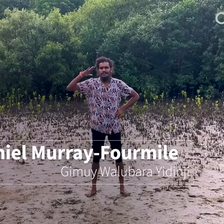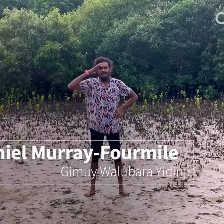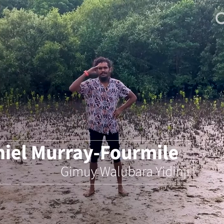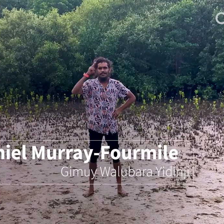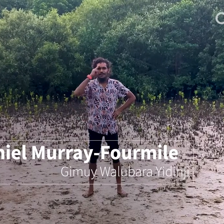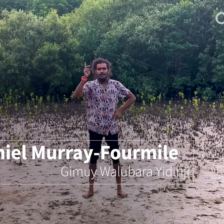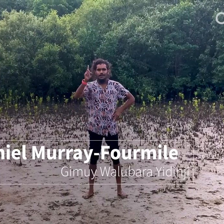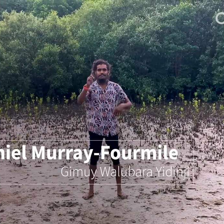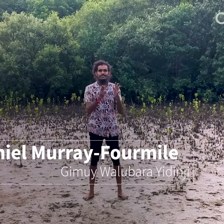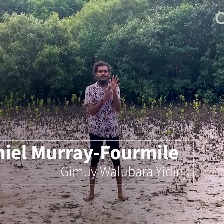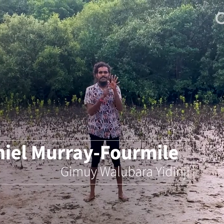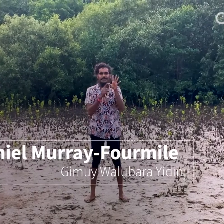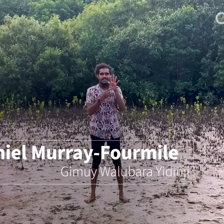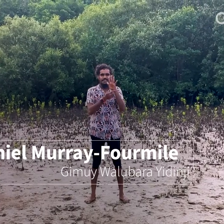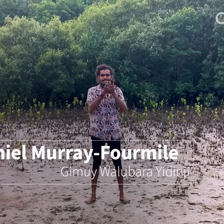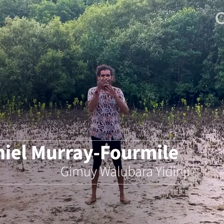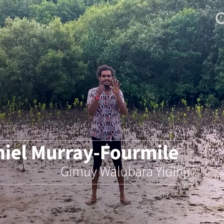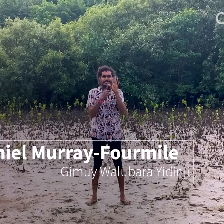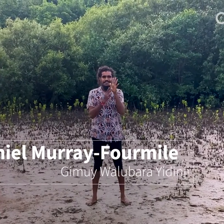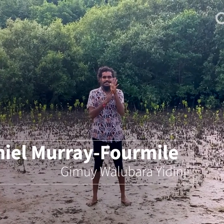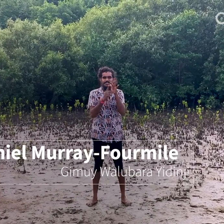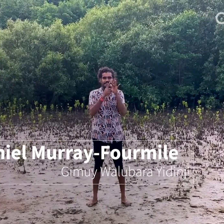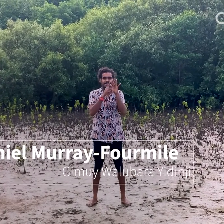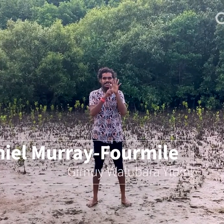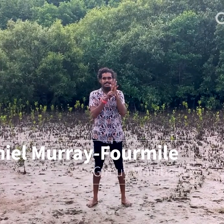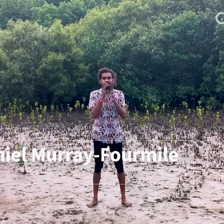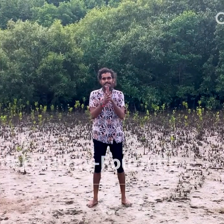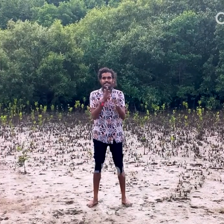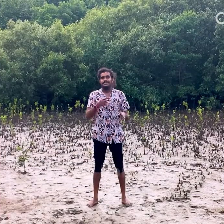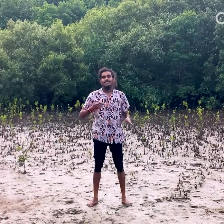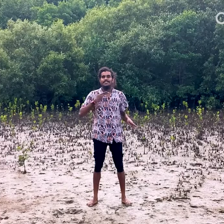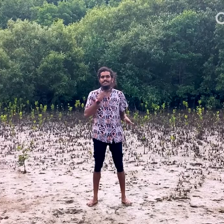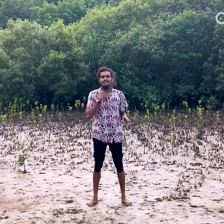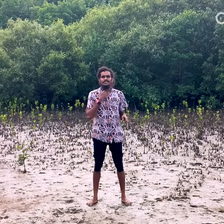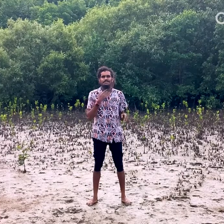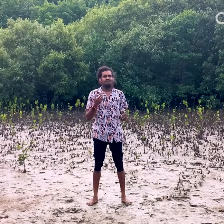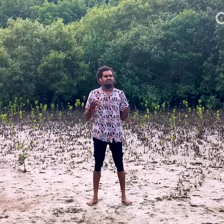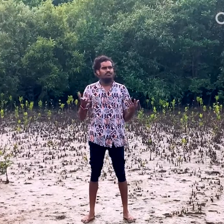Hey, my name is Nathaniel